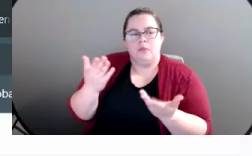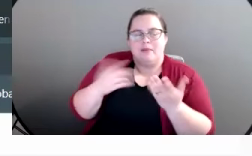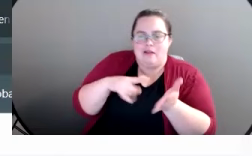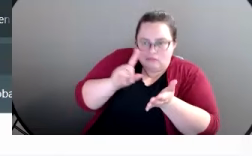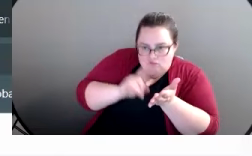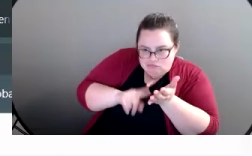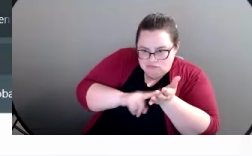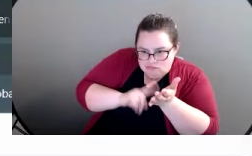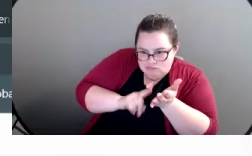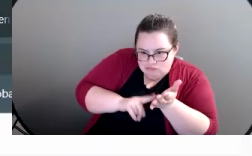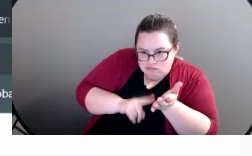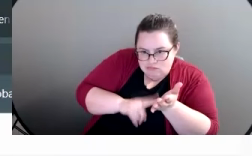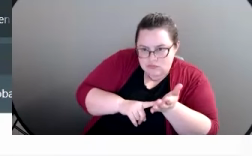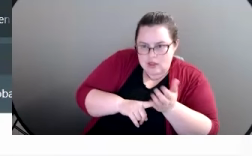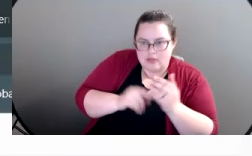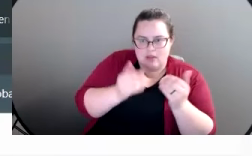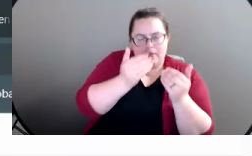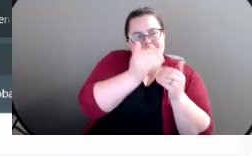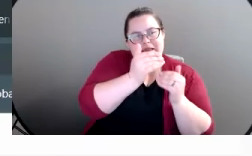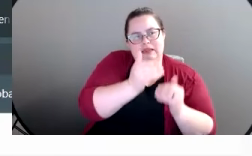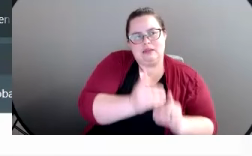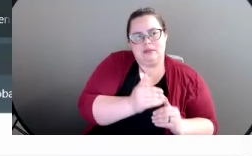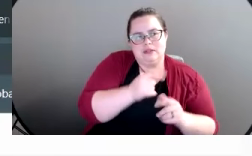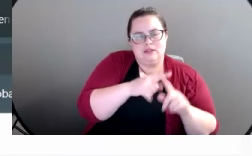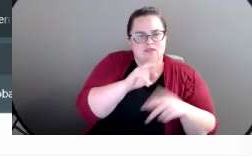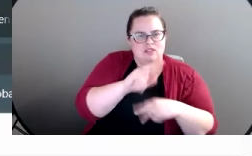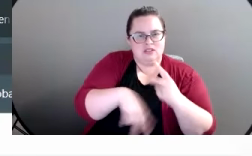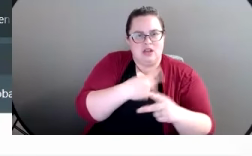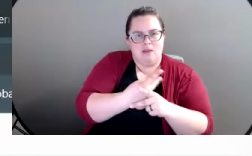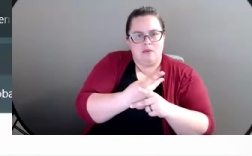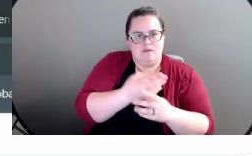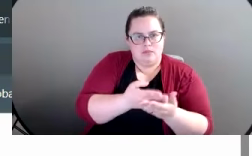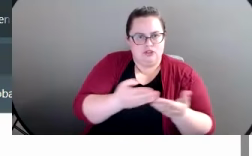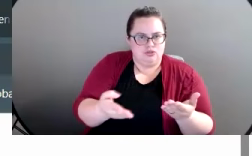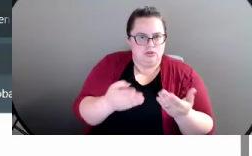maybe limit through the specific material type that, you're looking for.